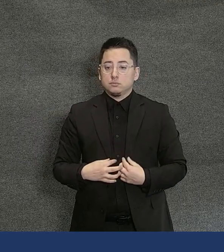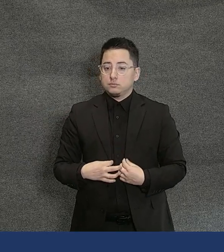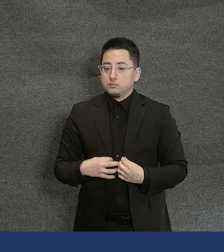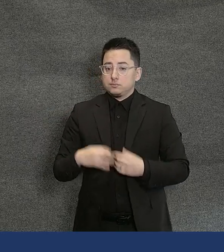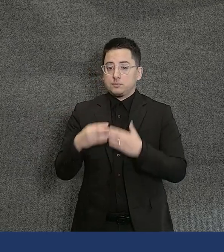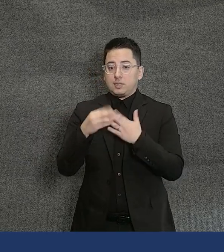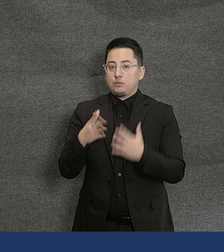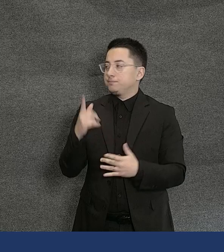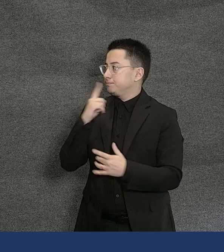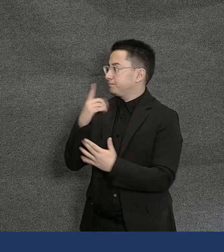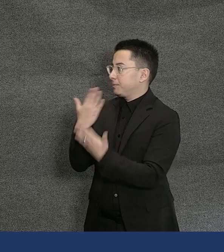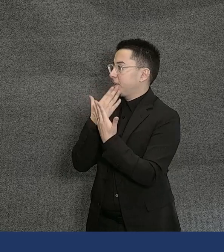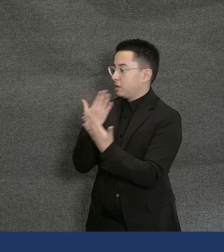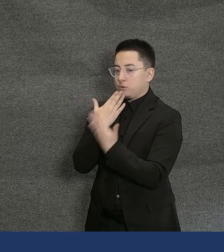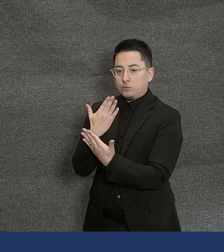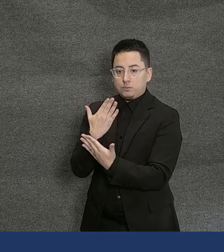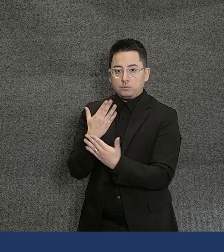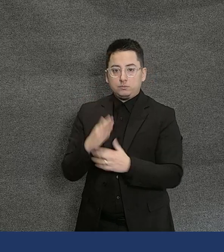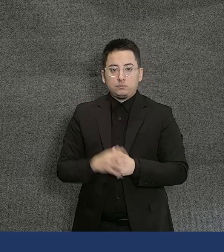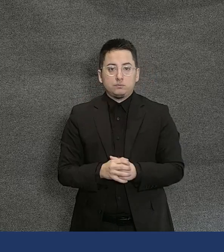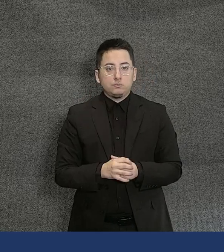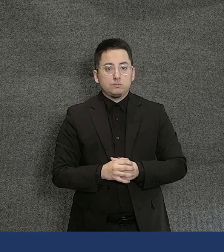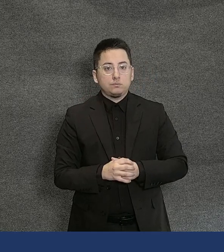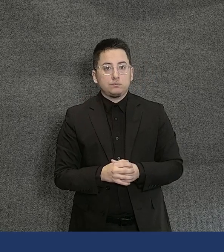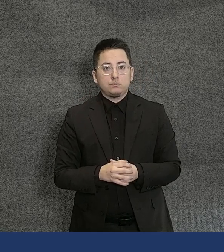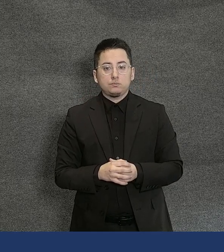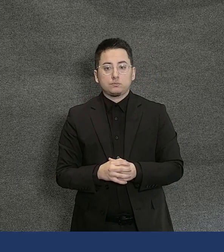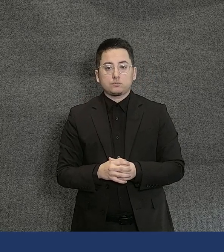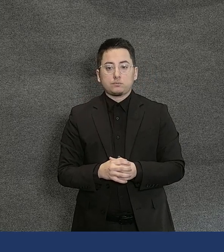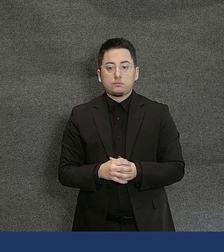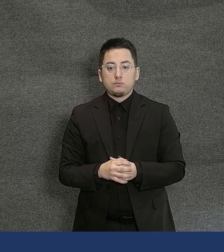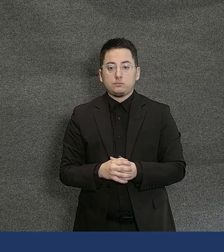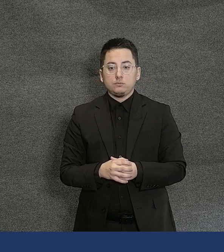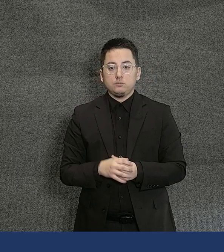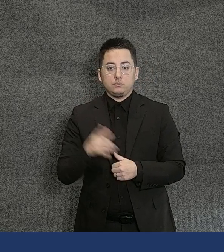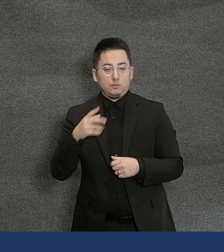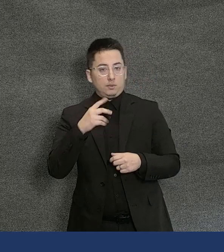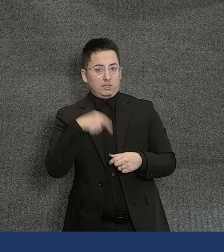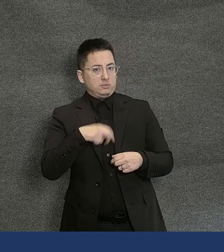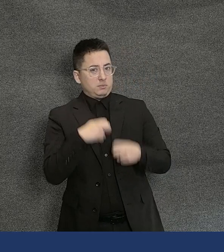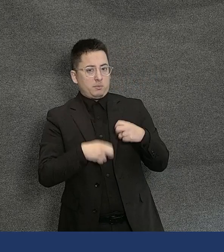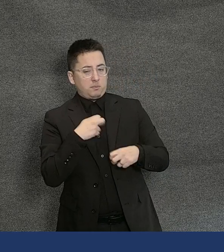So this has been persistent in Minnesota for many, many years.